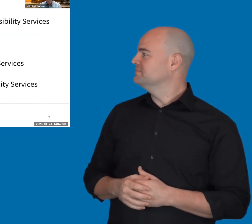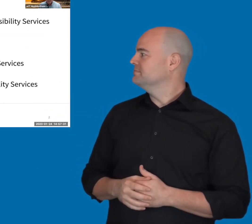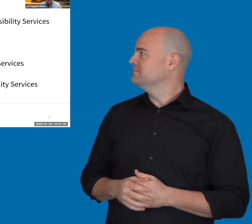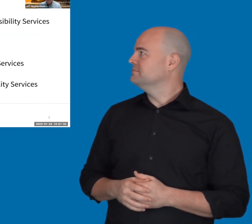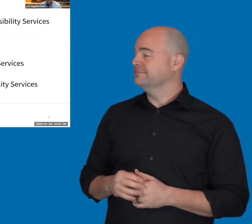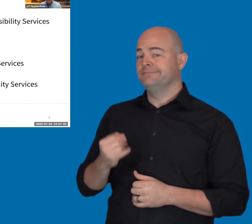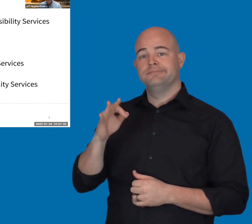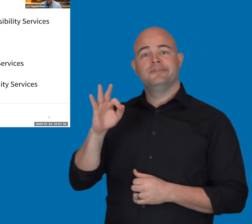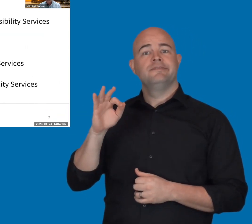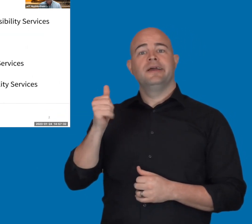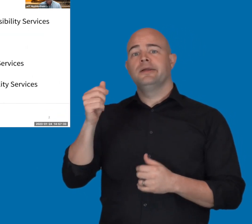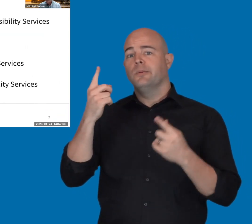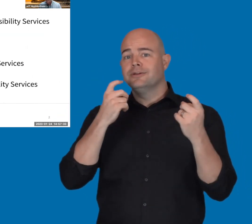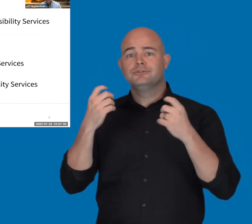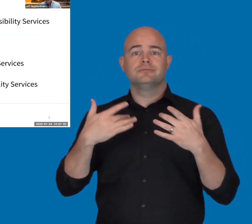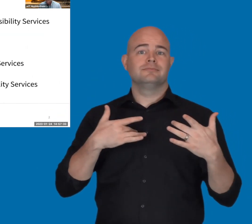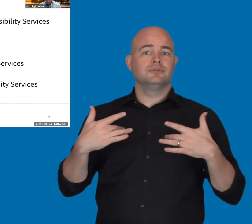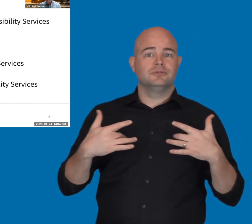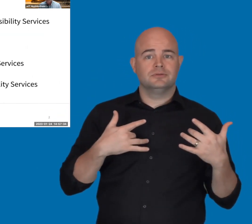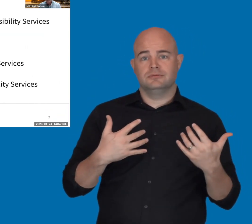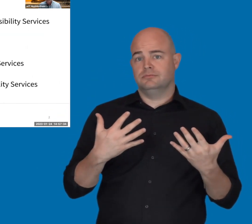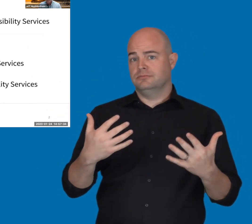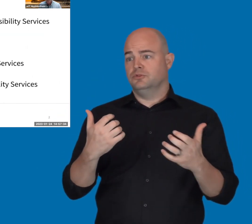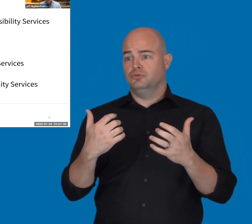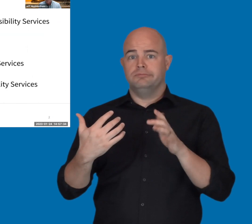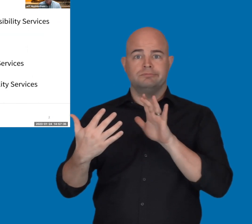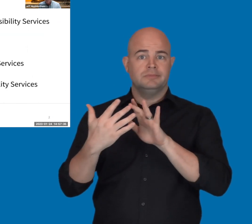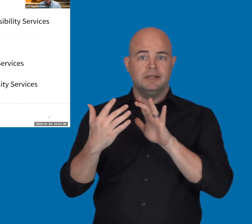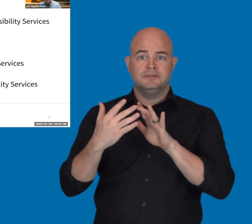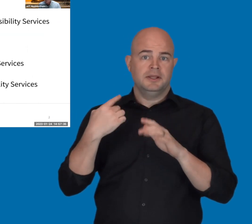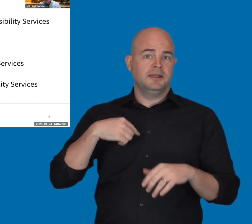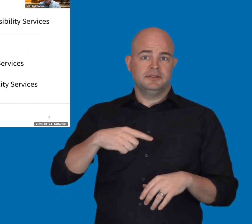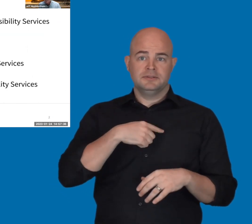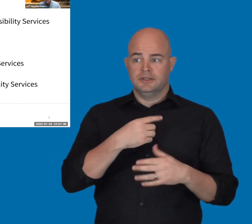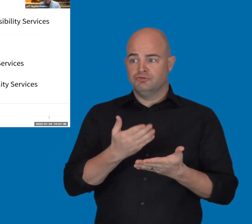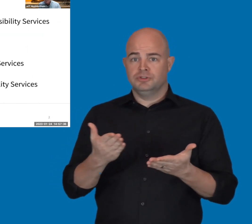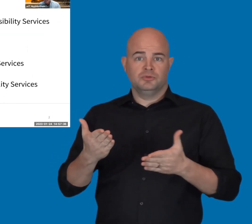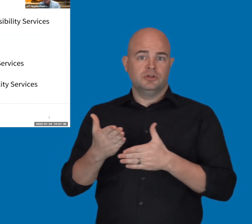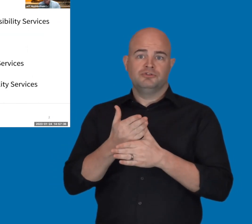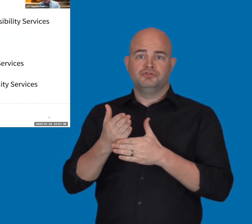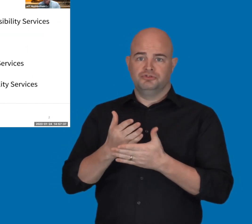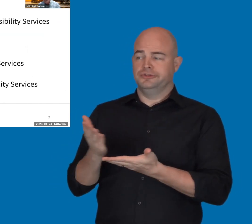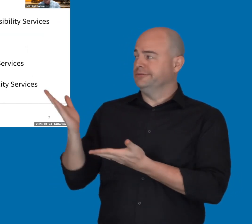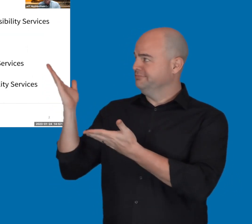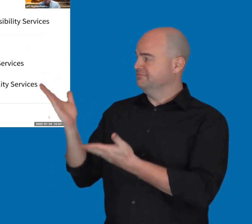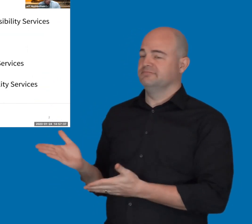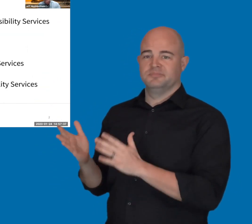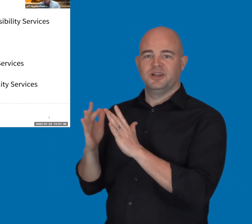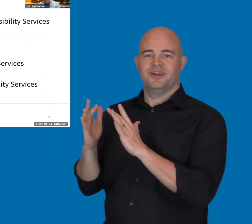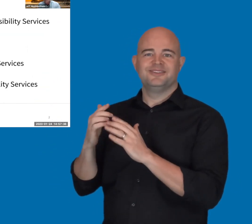When we were approached to present, a few of us got together and we started talking about the efforts that we made specific